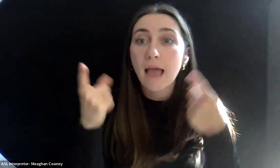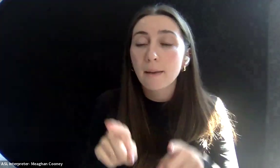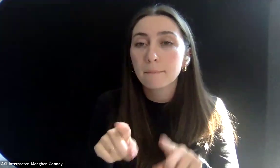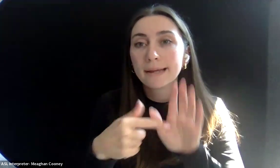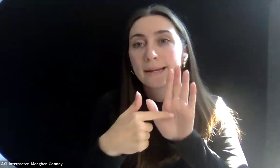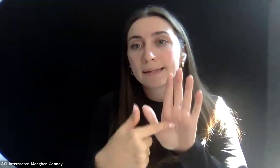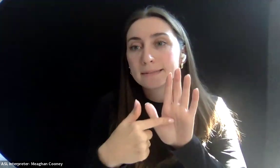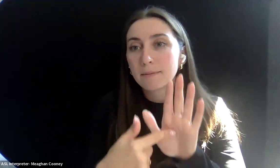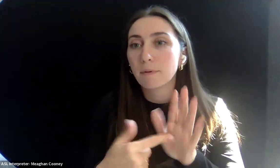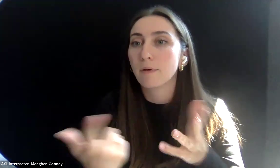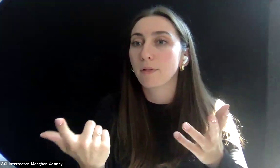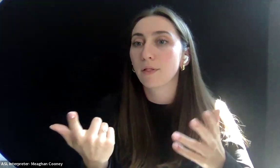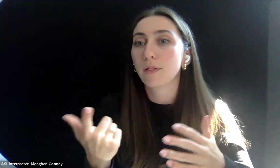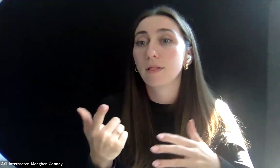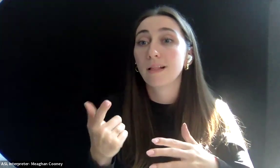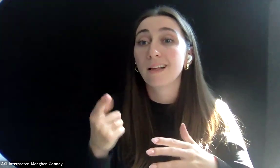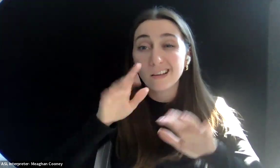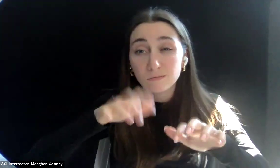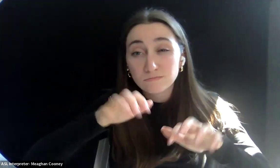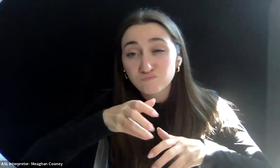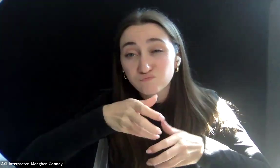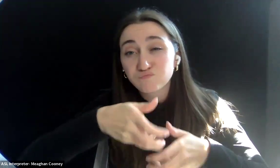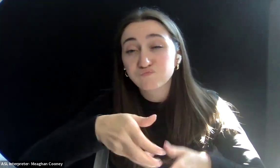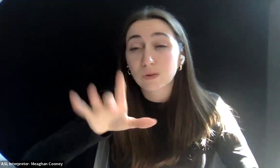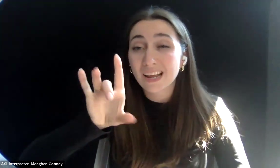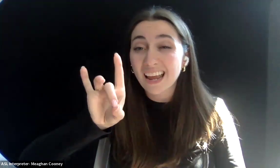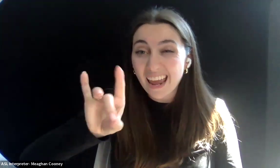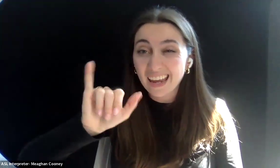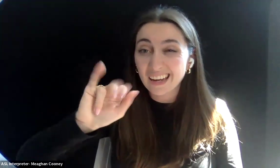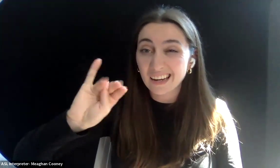rainfall depth of eight inches, then then is the storm water